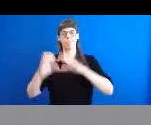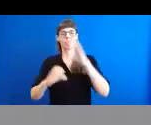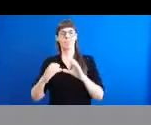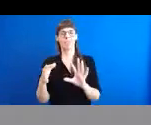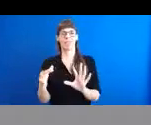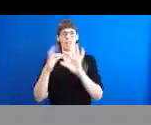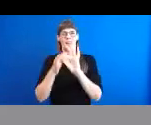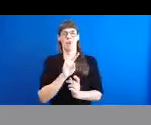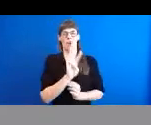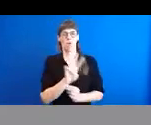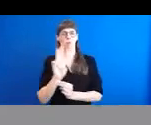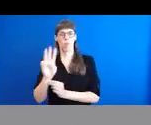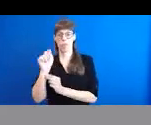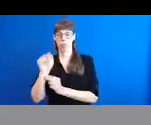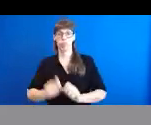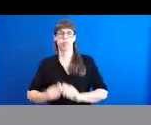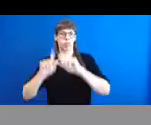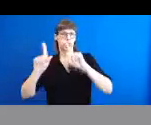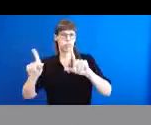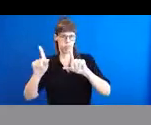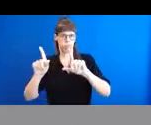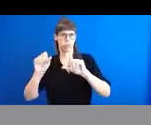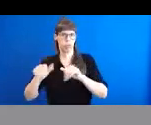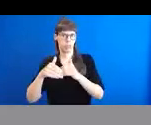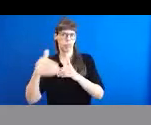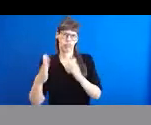interesting examples we documented. But I will put the link to the